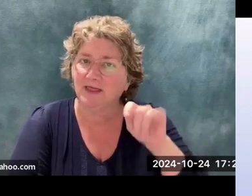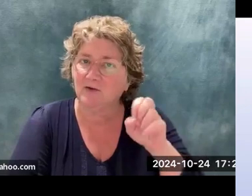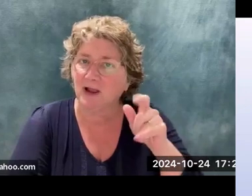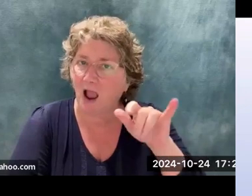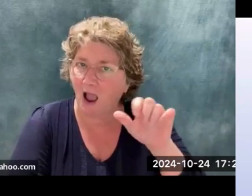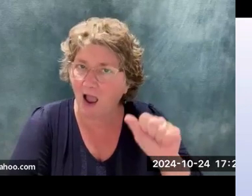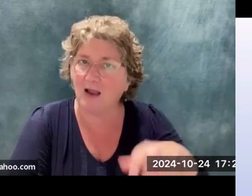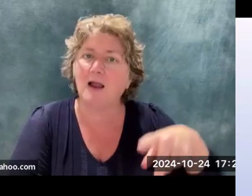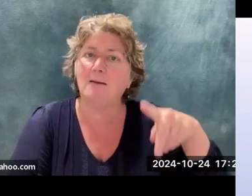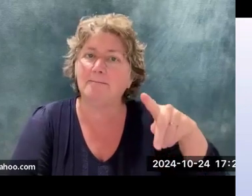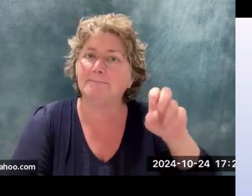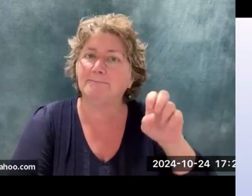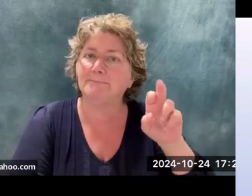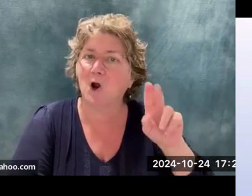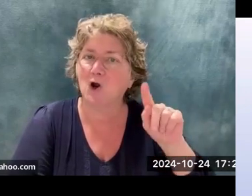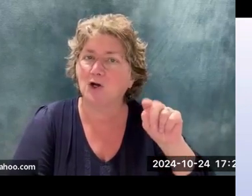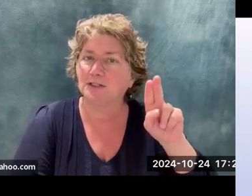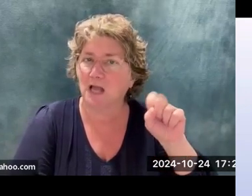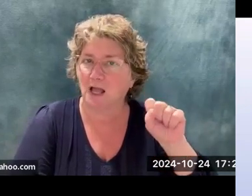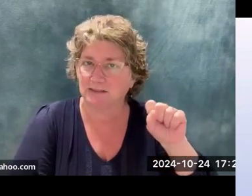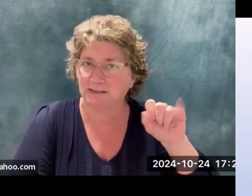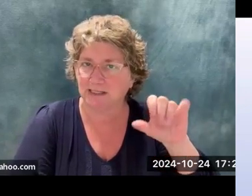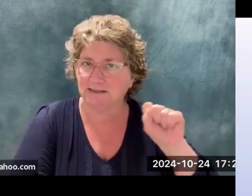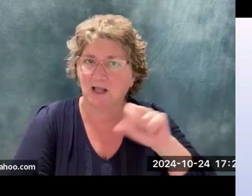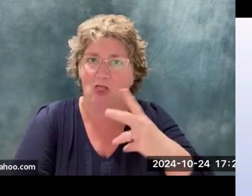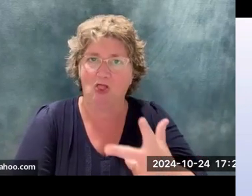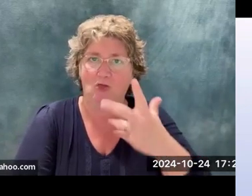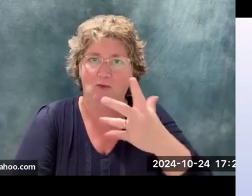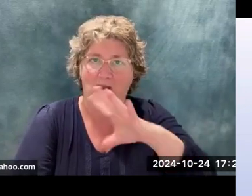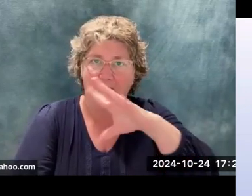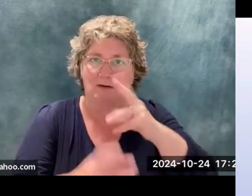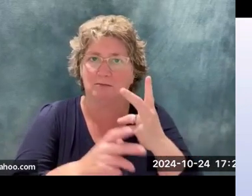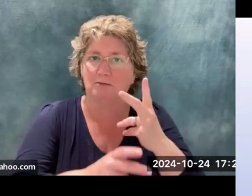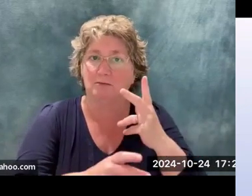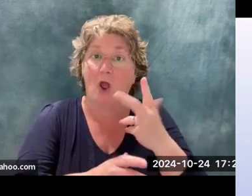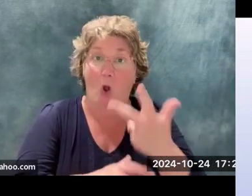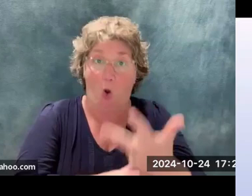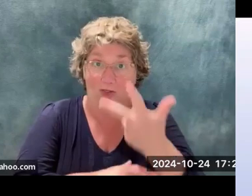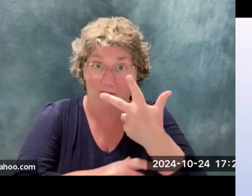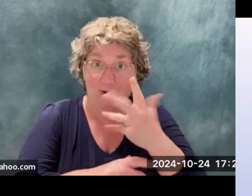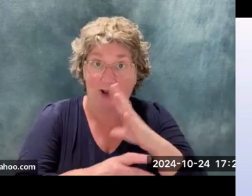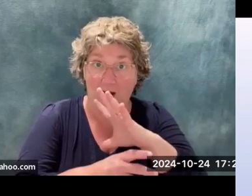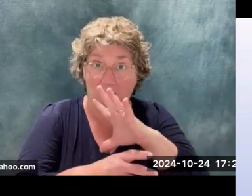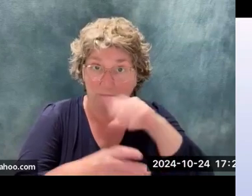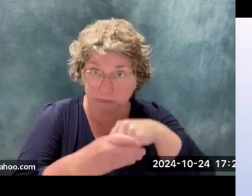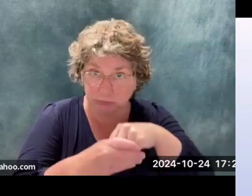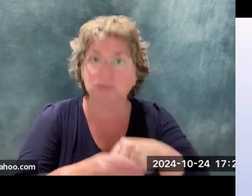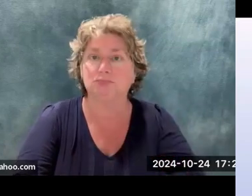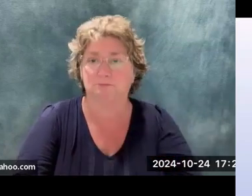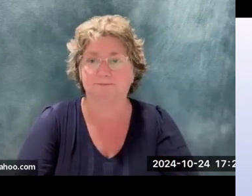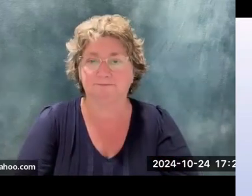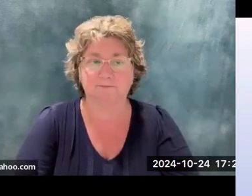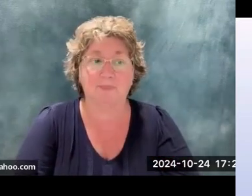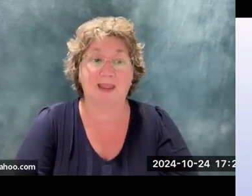And if you're over the age of 65 or a bit younger and immunosuppressed or in a nursing home, 60 to 74,